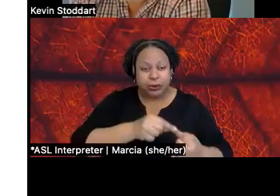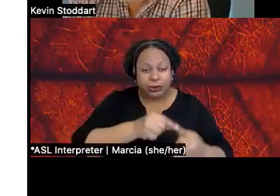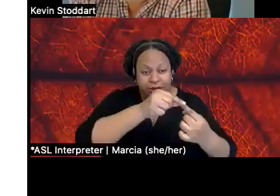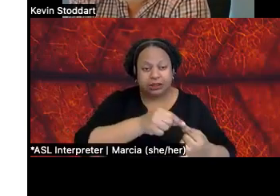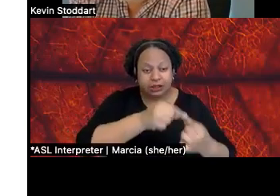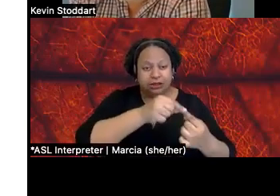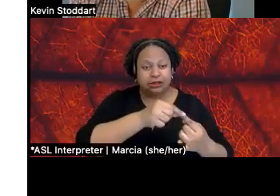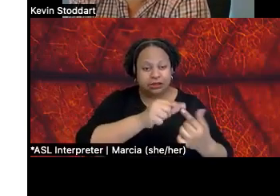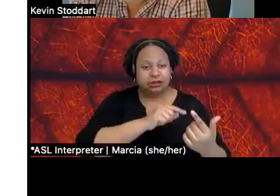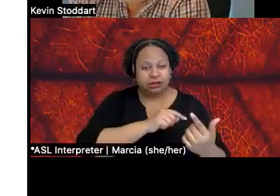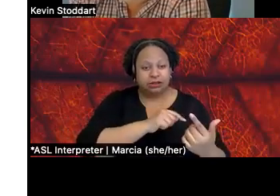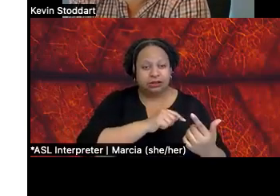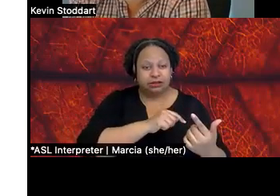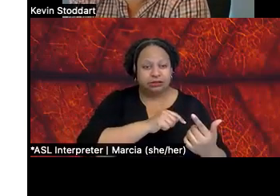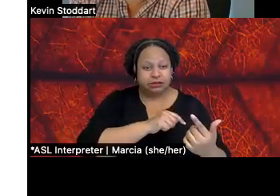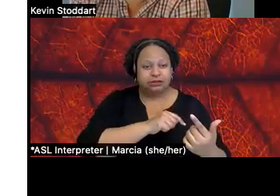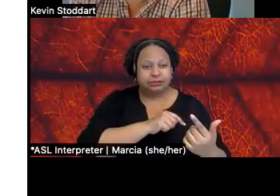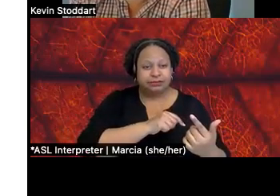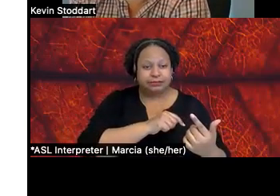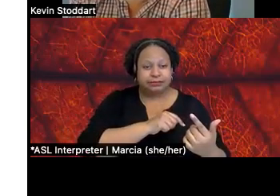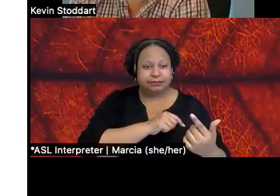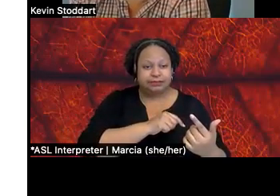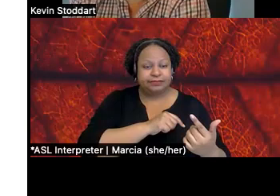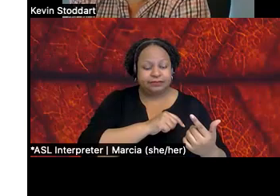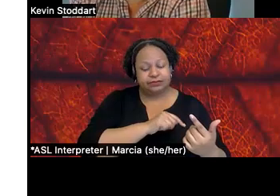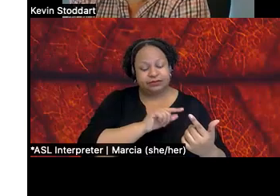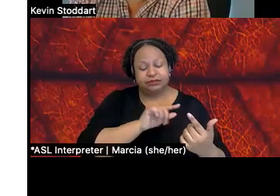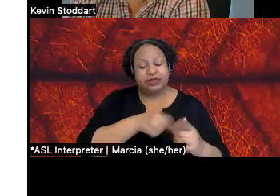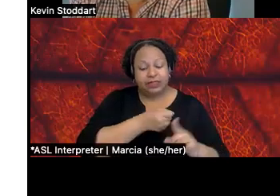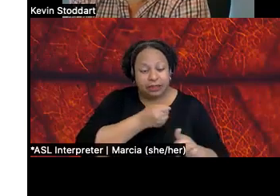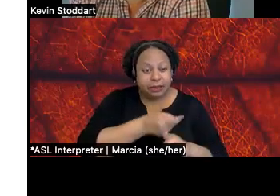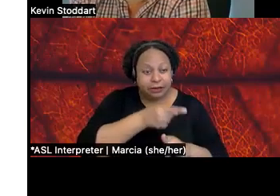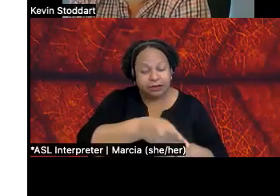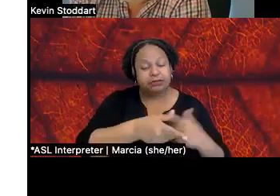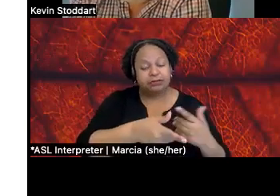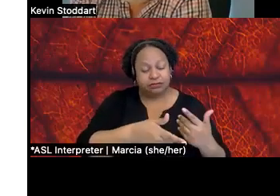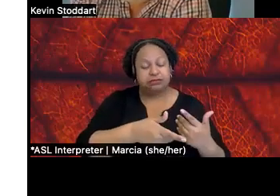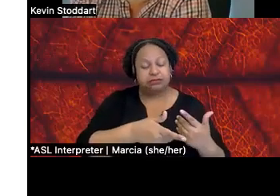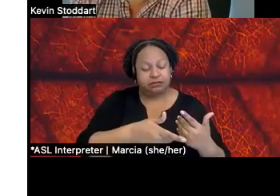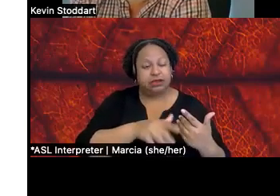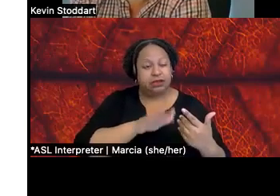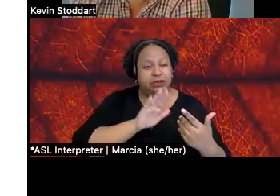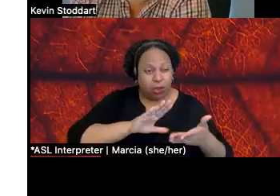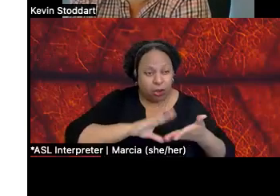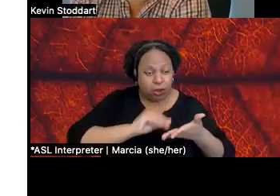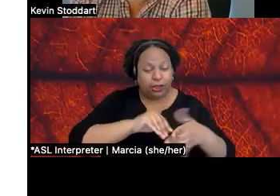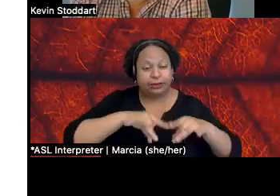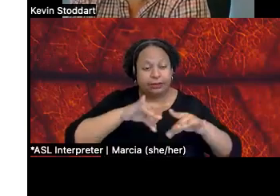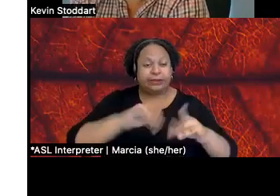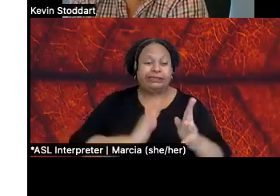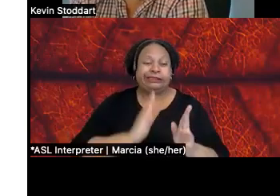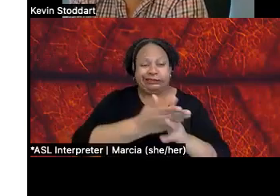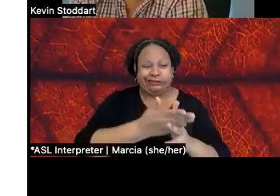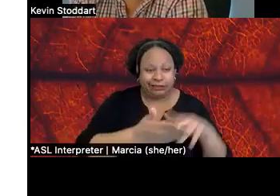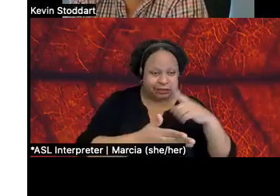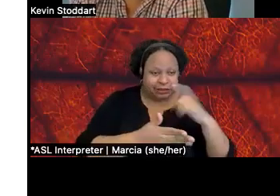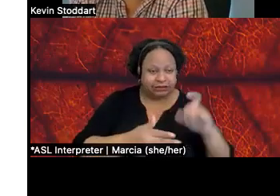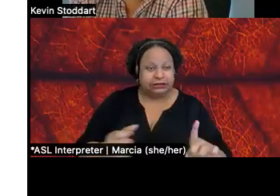On a psychological level, a student who is experiencing problems in a